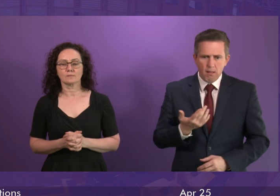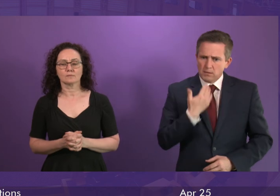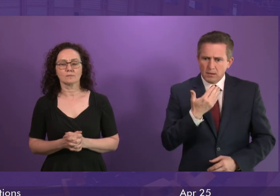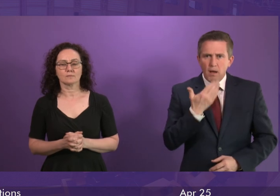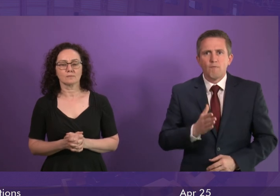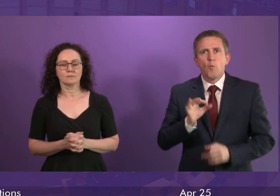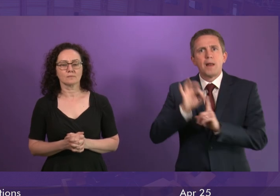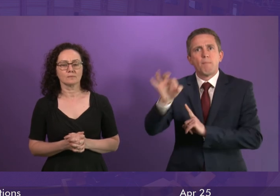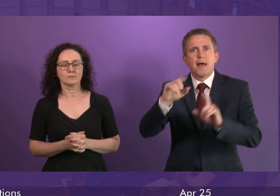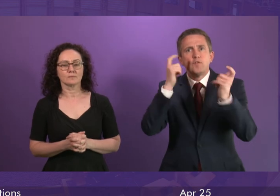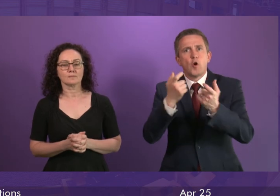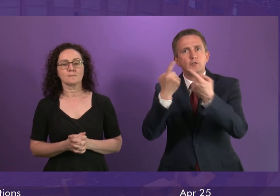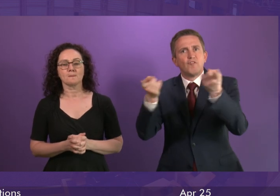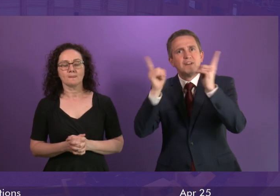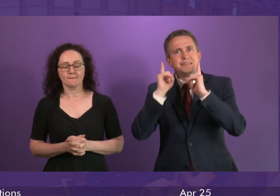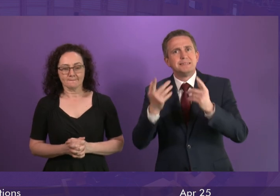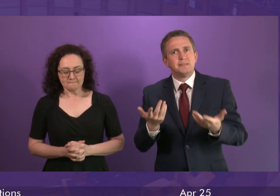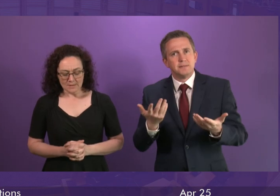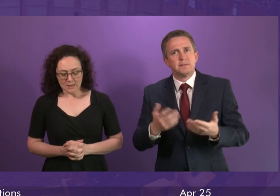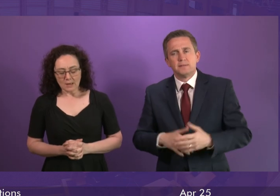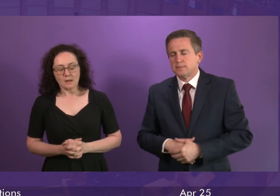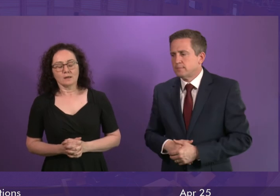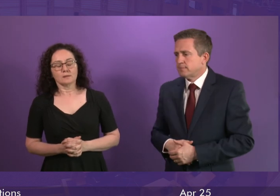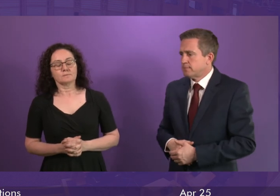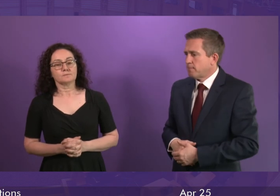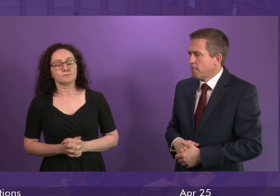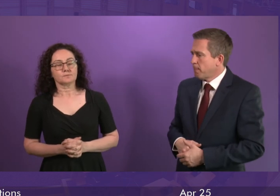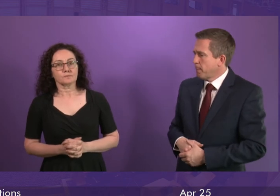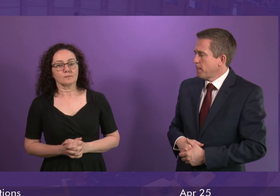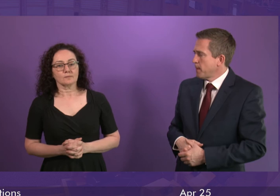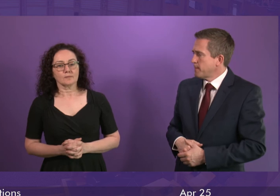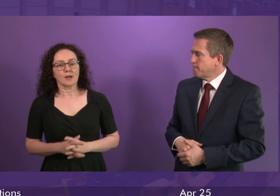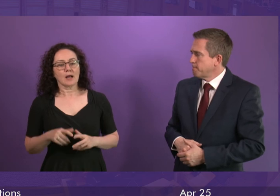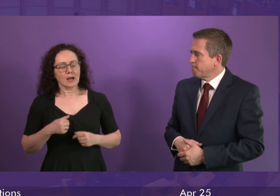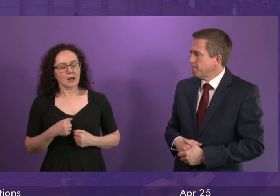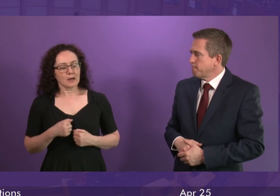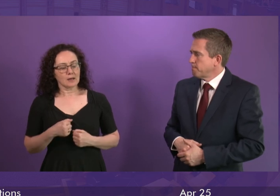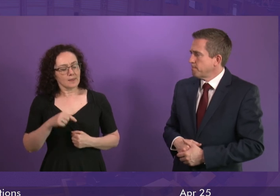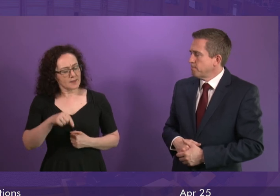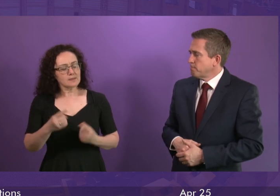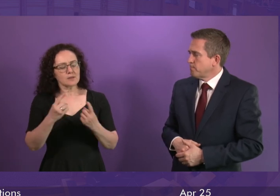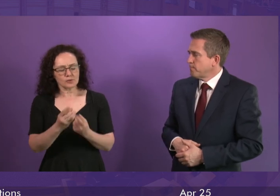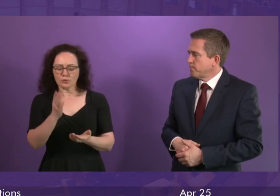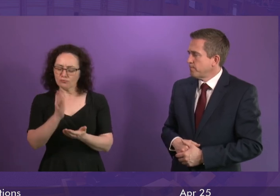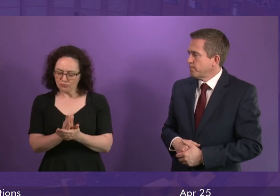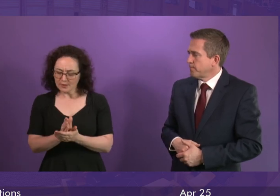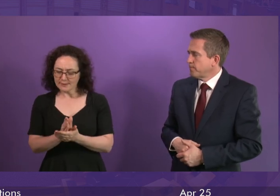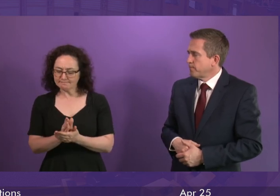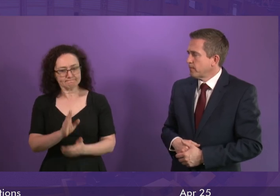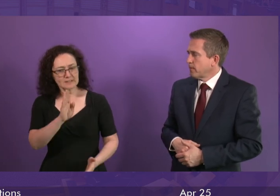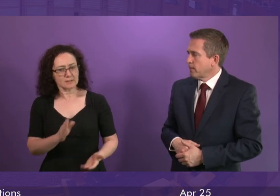The First Minister: I take those issues seriously. As I said earlier,